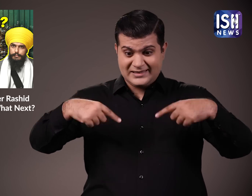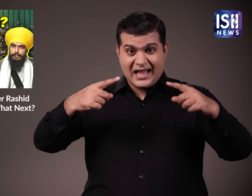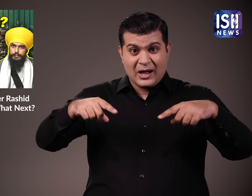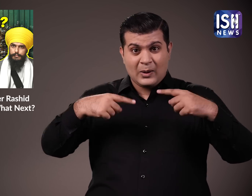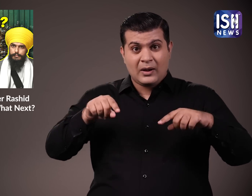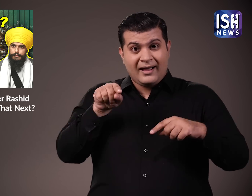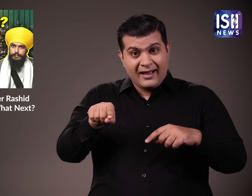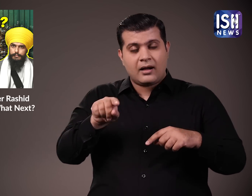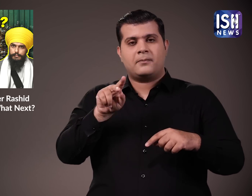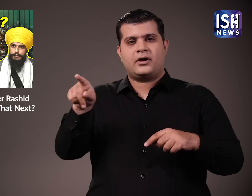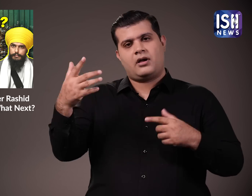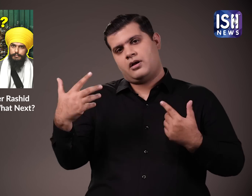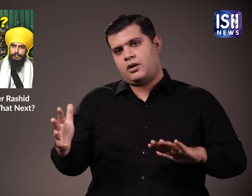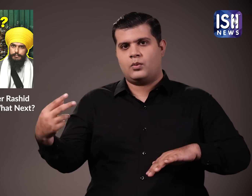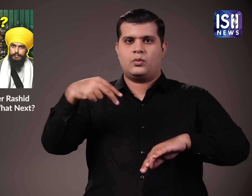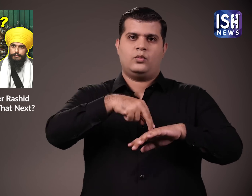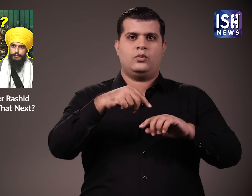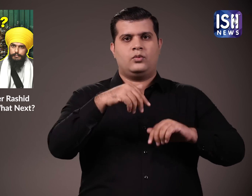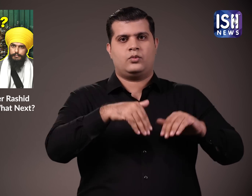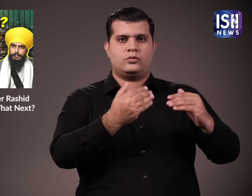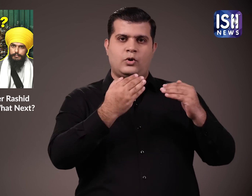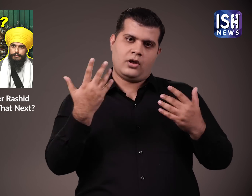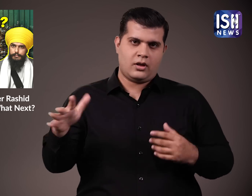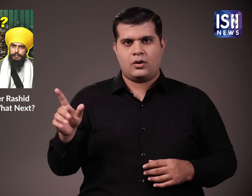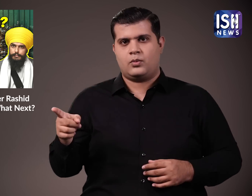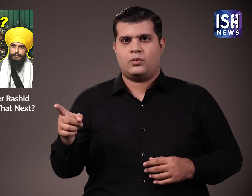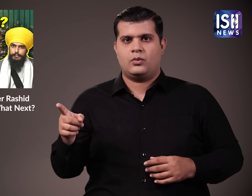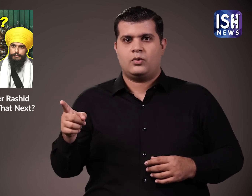If a case is still going on, the person can stand for election.